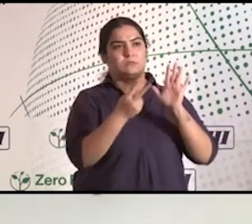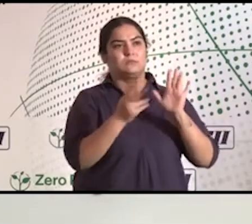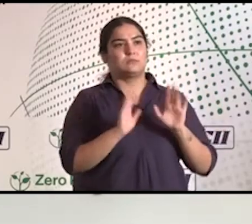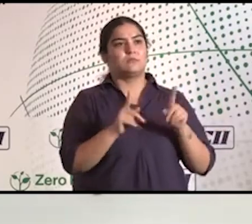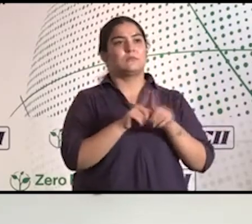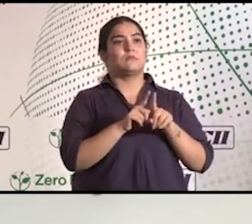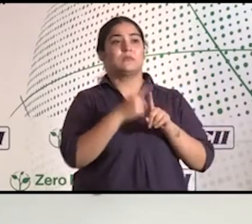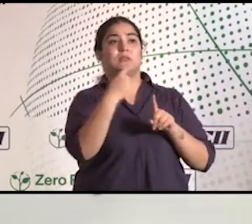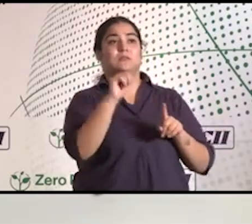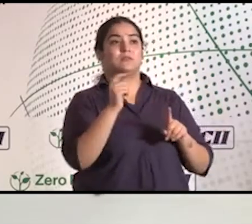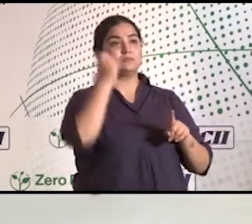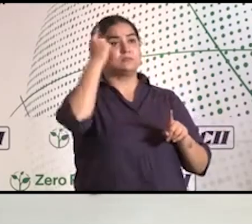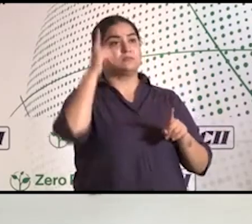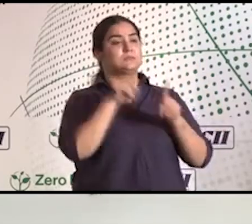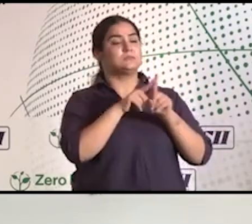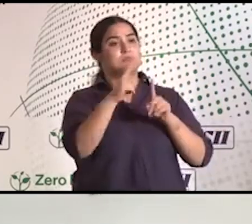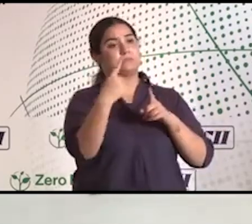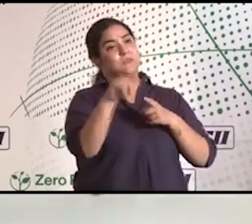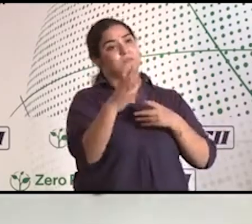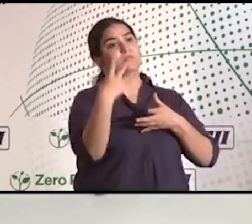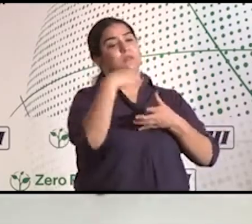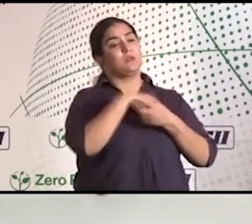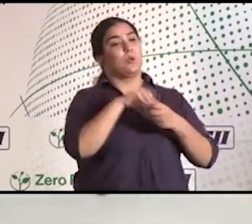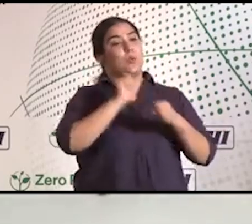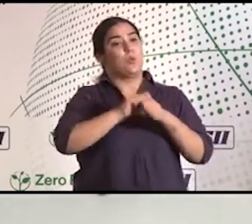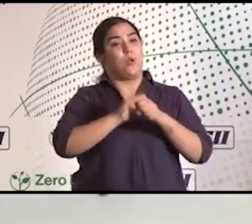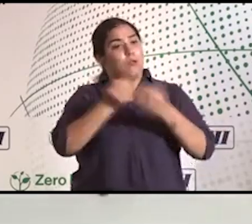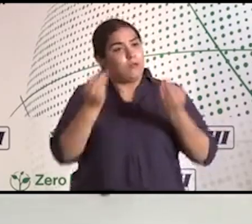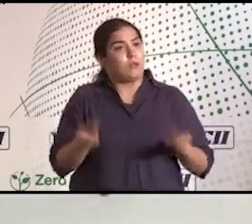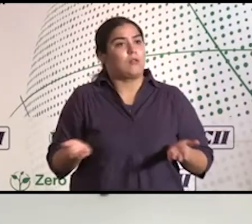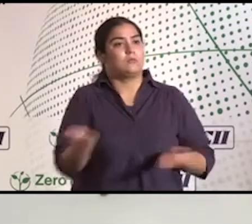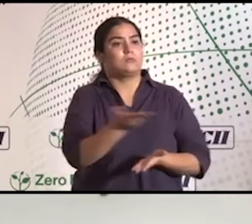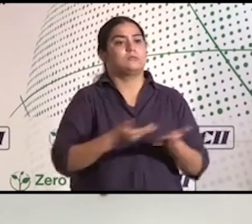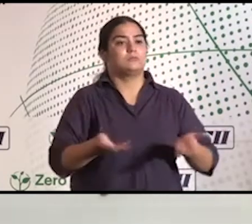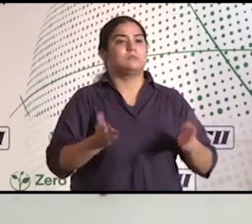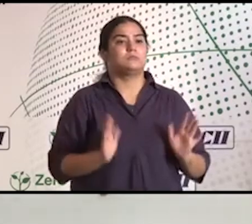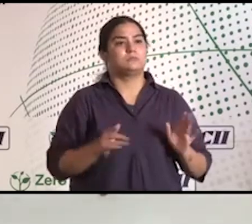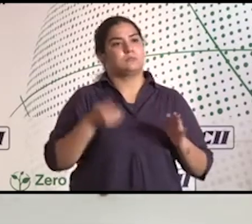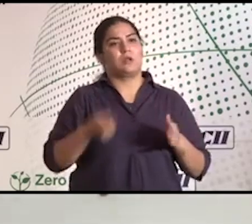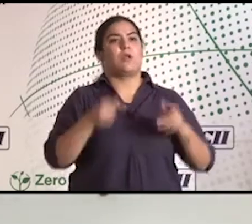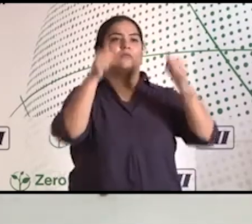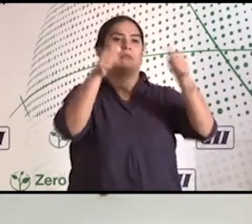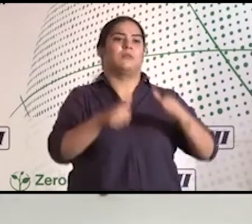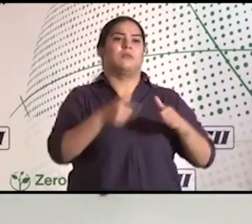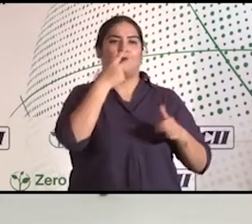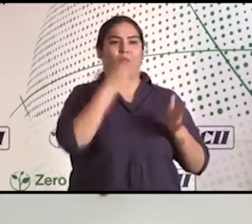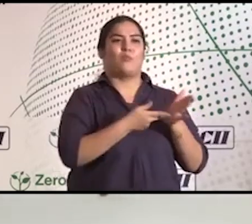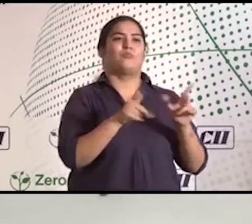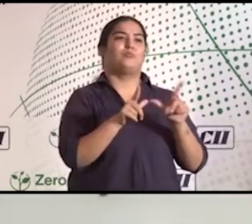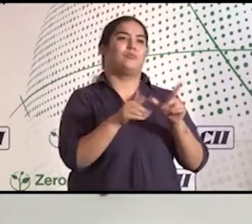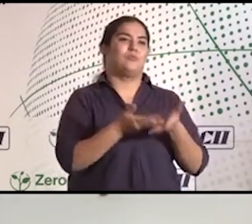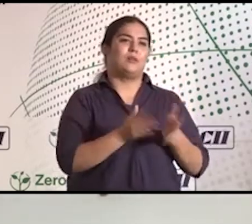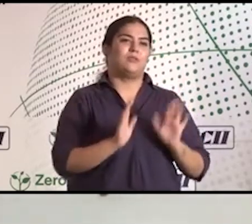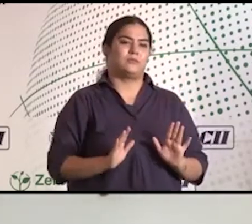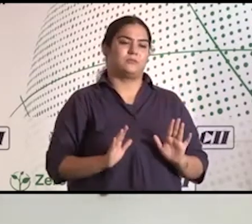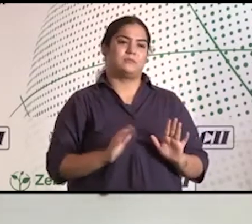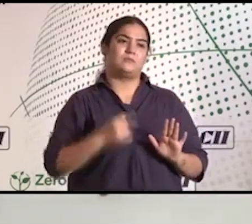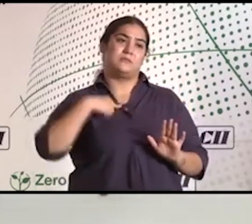them are in the formal workforce today. This is the result. So I have set up the tune.